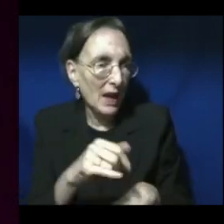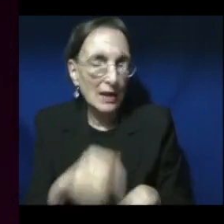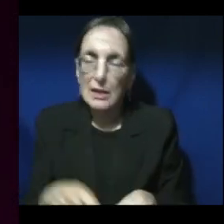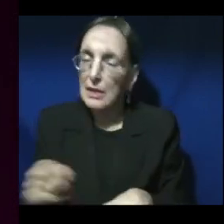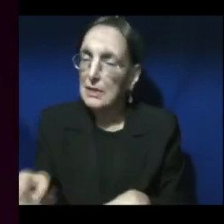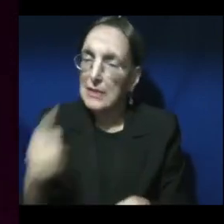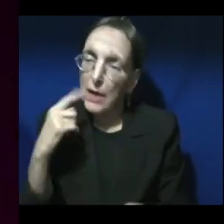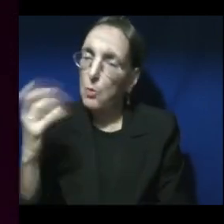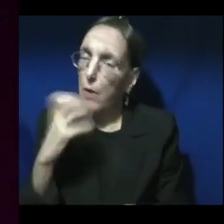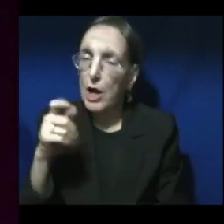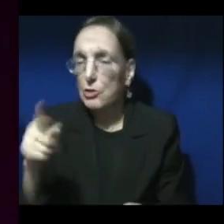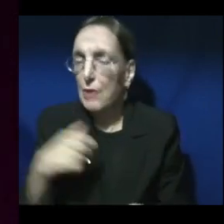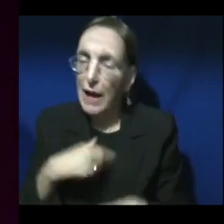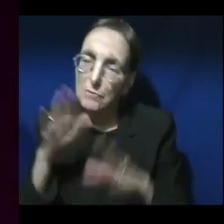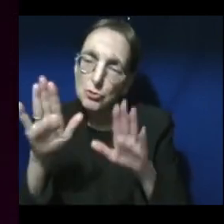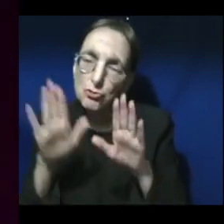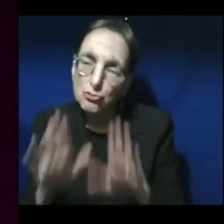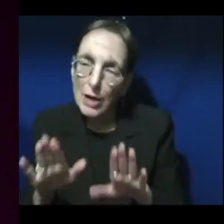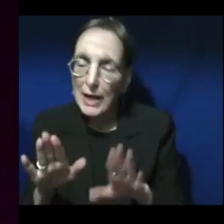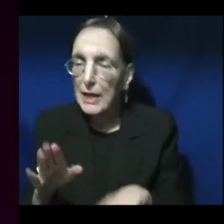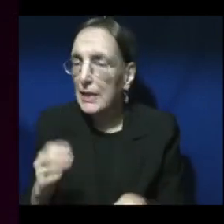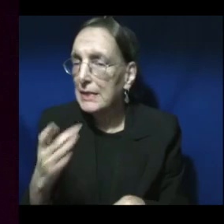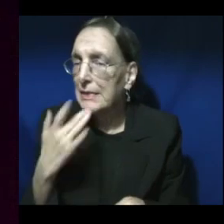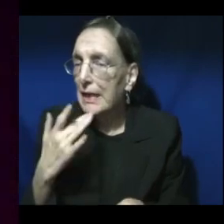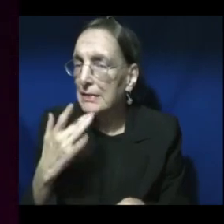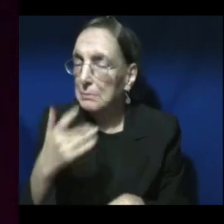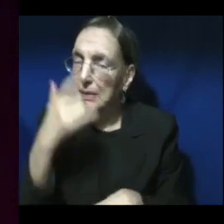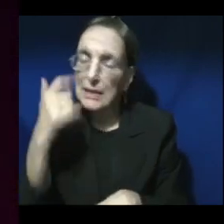Because out of all the people you could have asked, you asked me. So clearly you have very